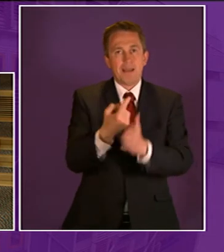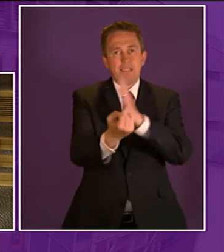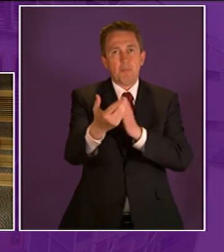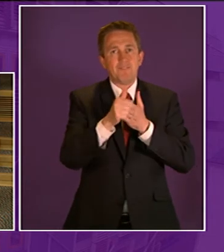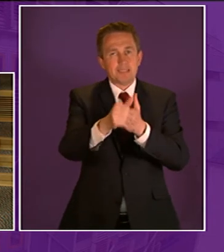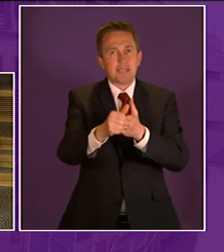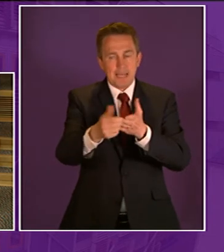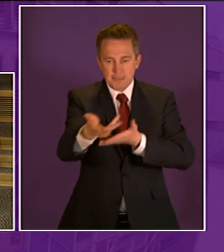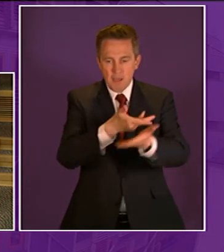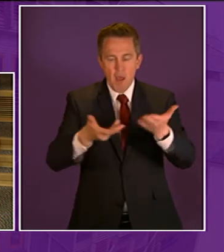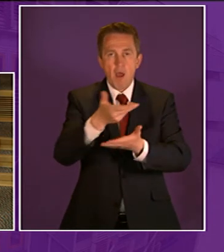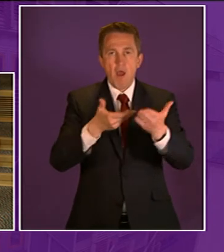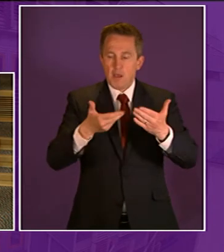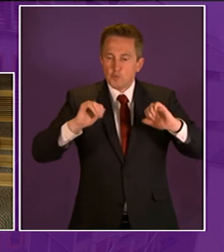ground and achieve an agreement.